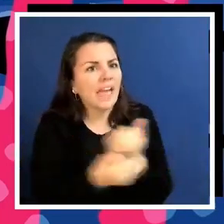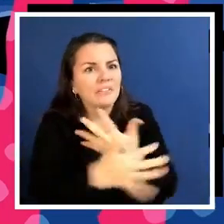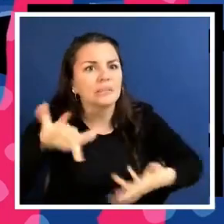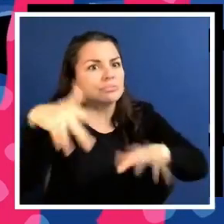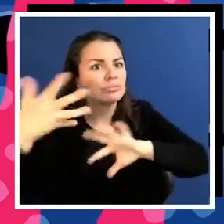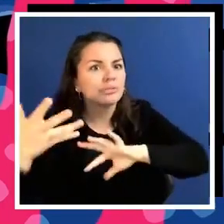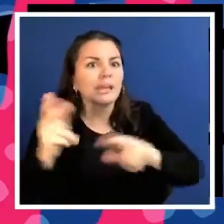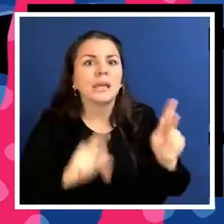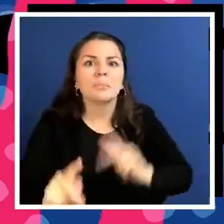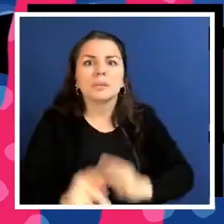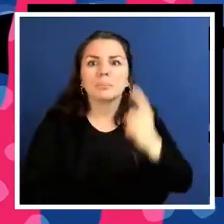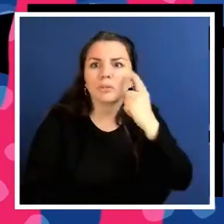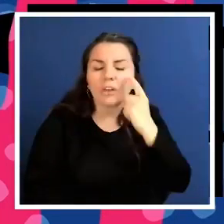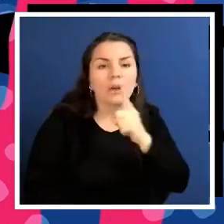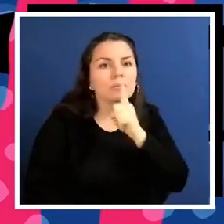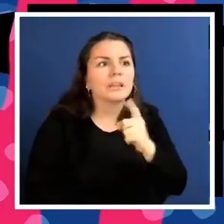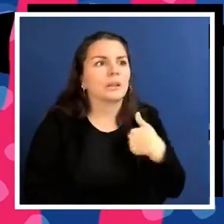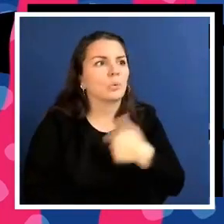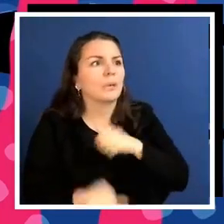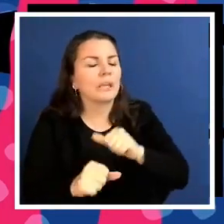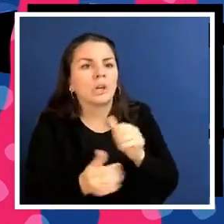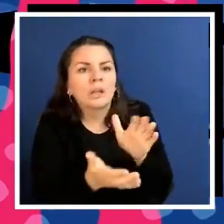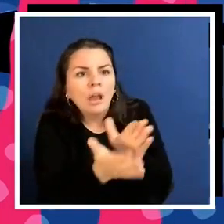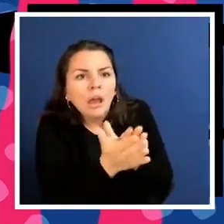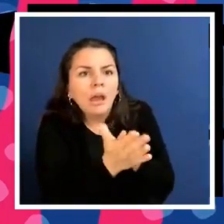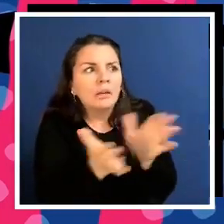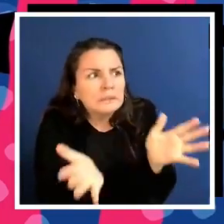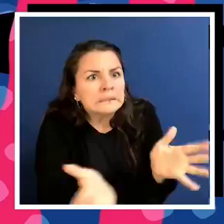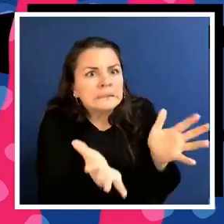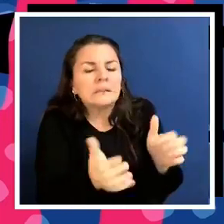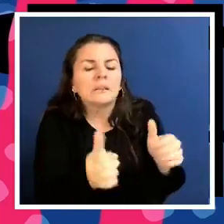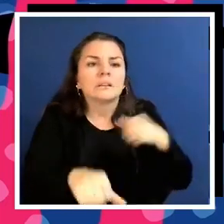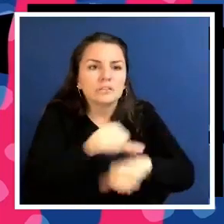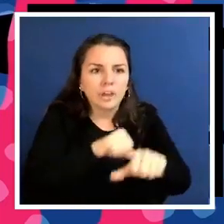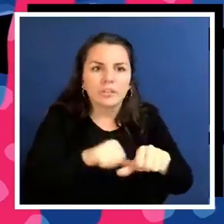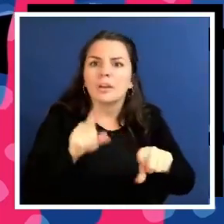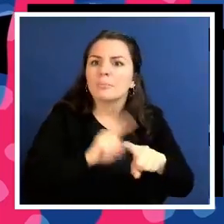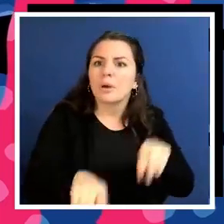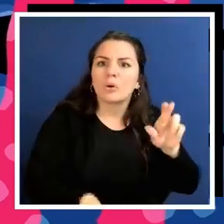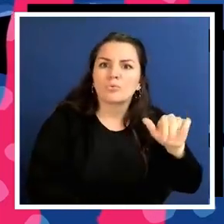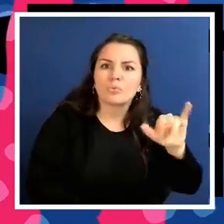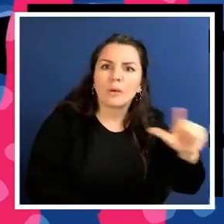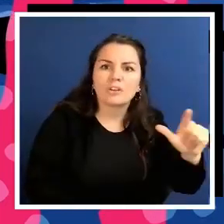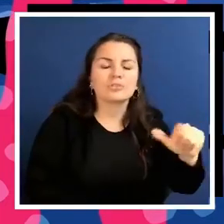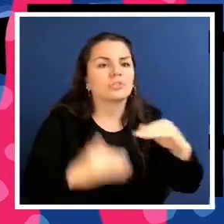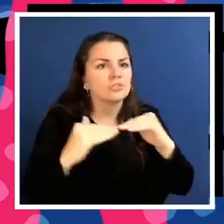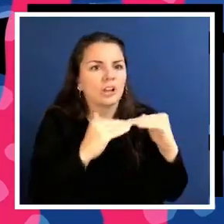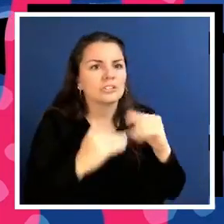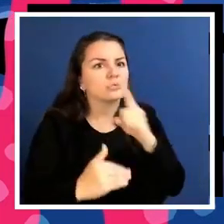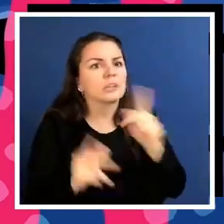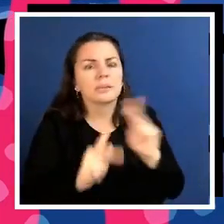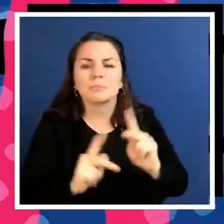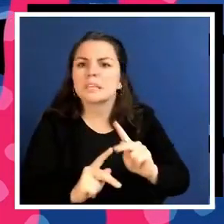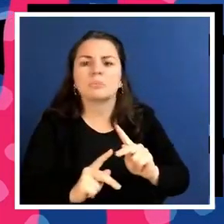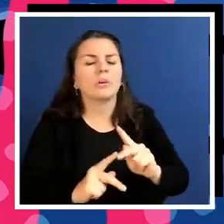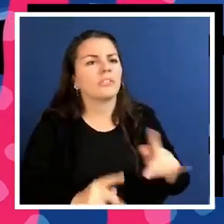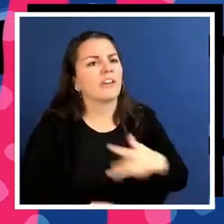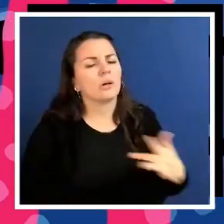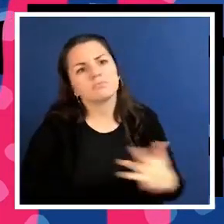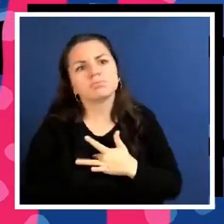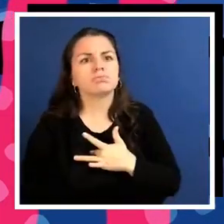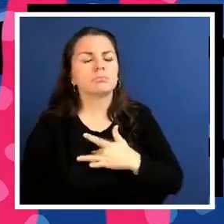MIDDLE OF A GLOBAL PANDEMIC